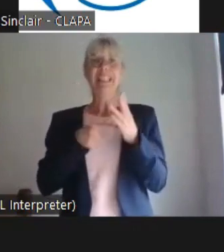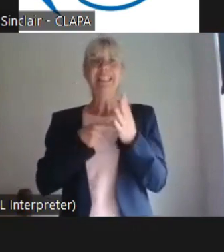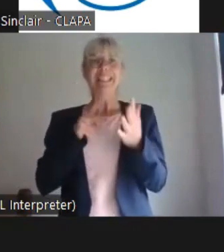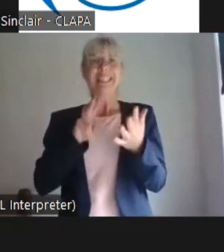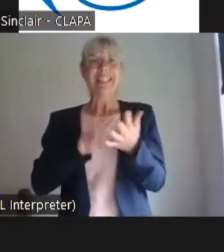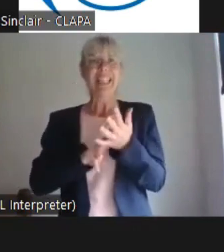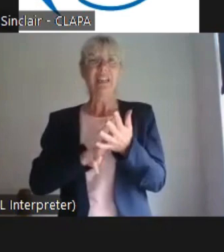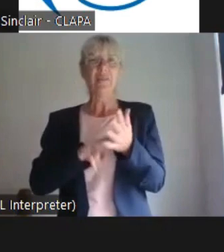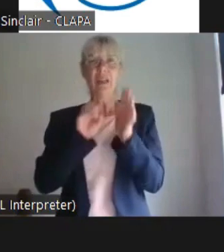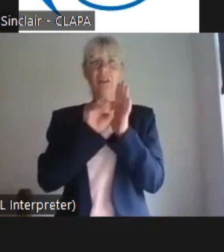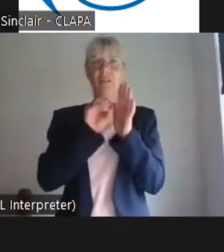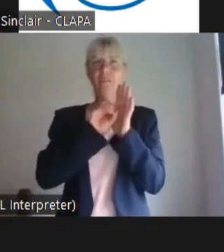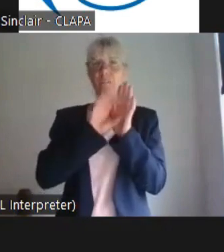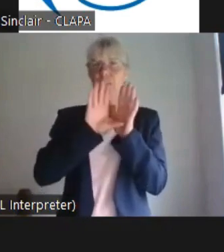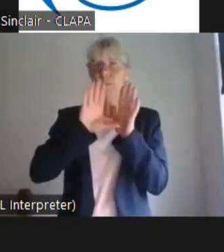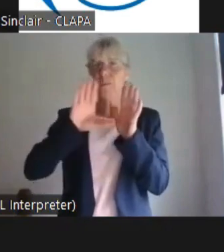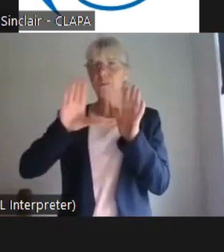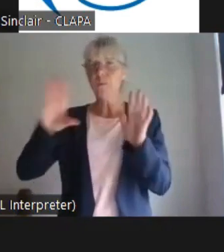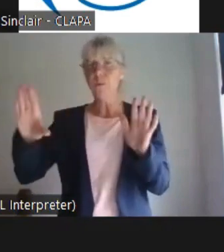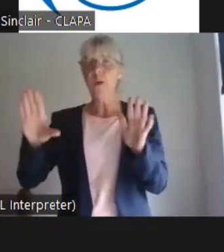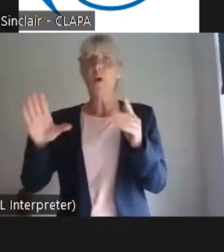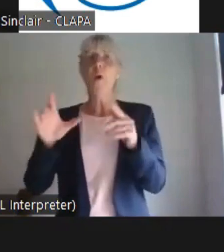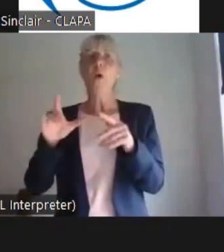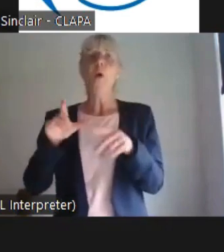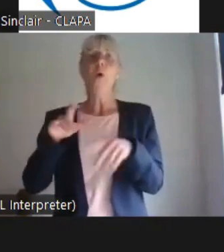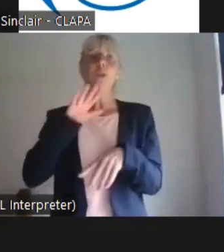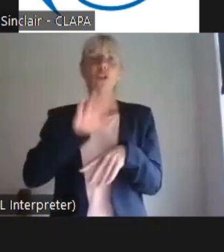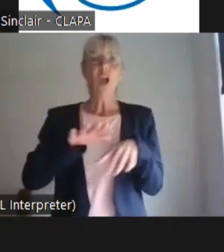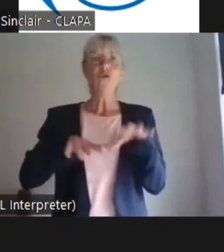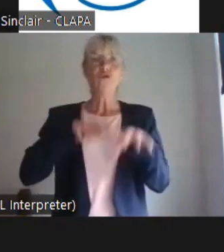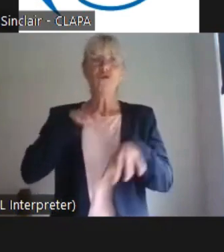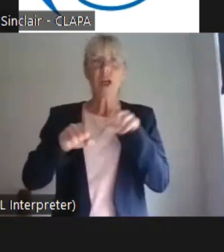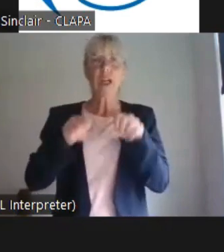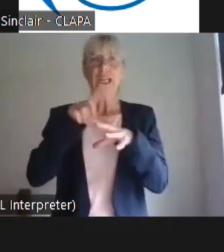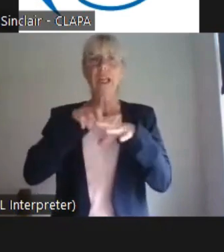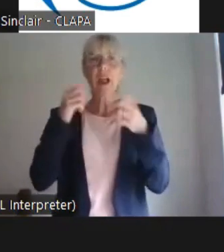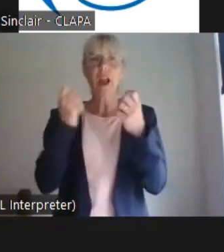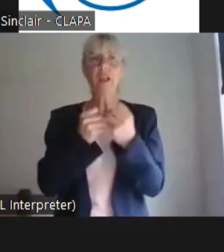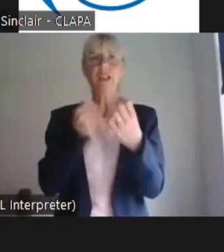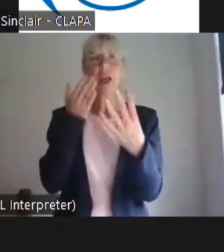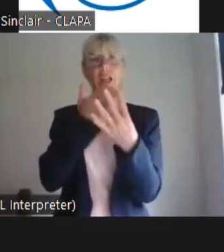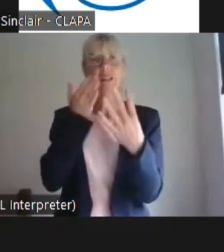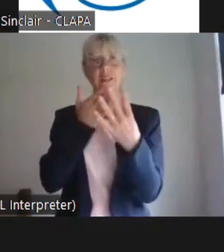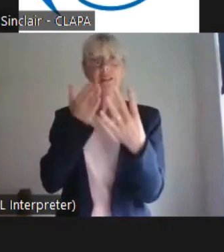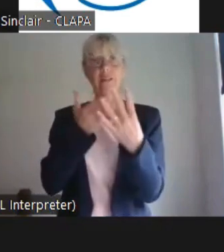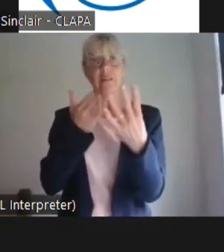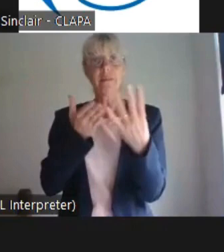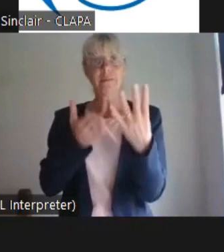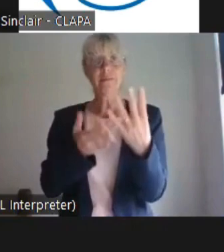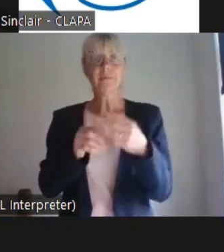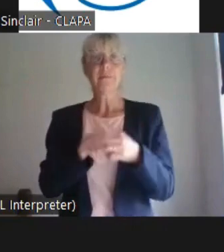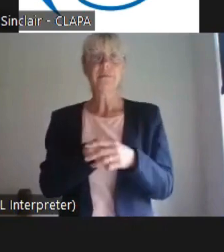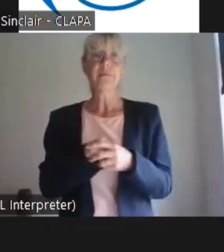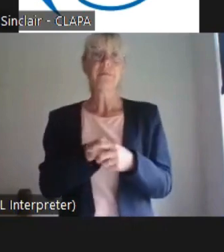to focus in class those sorts of things would be things to look out for um but yeah sort of